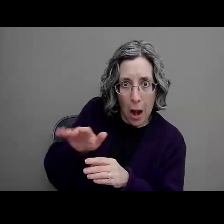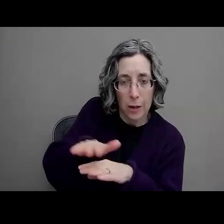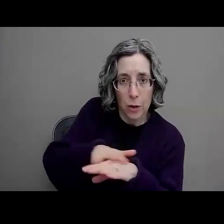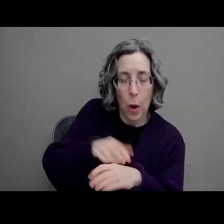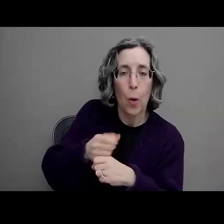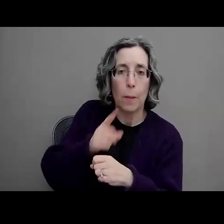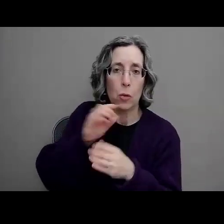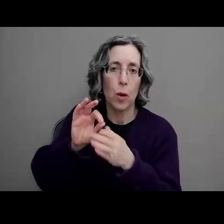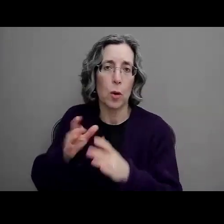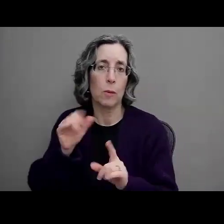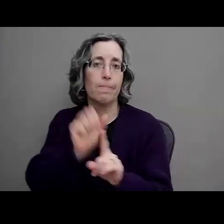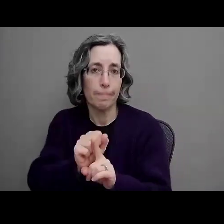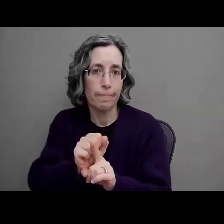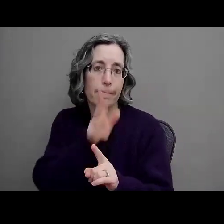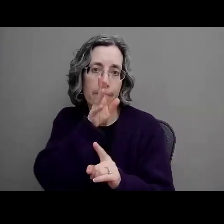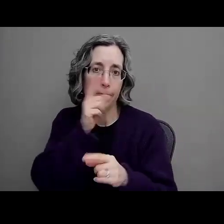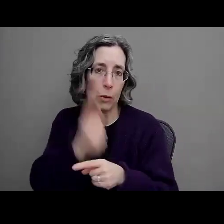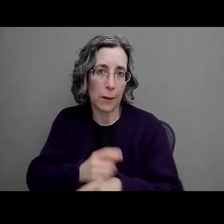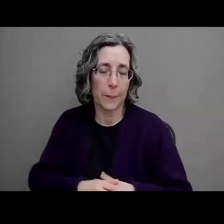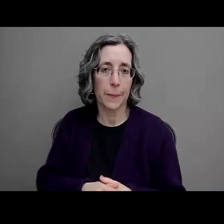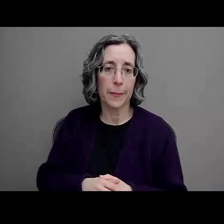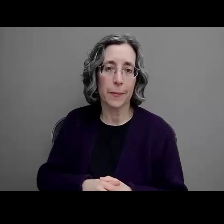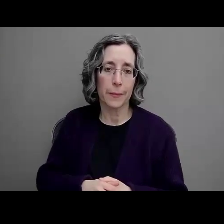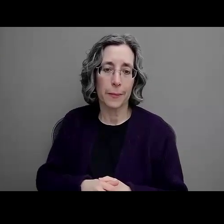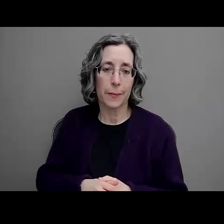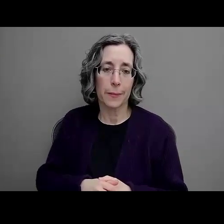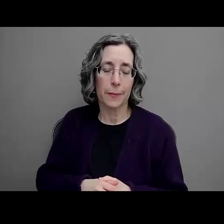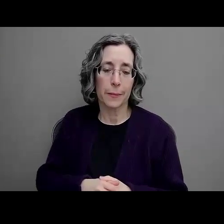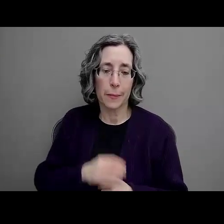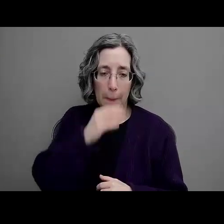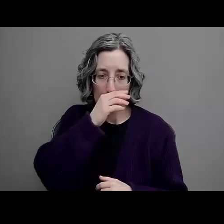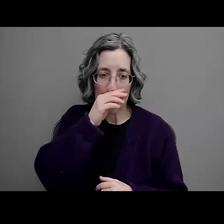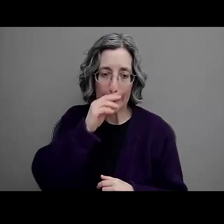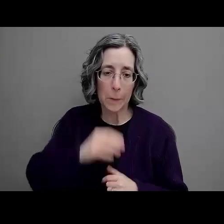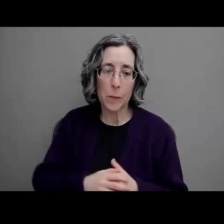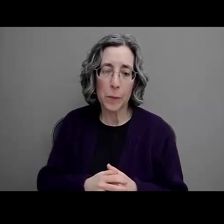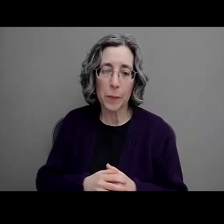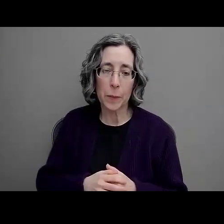always be helpful to make sure the message is conveyed clearly.